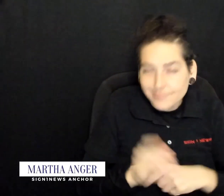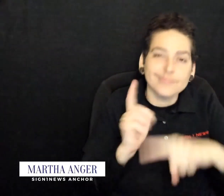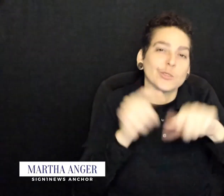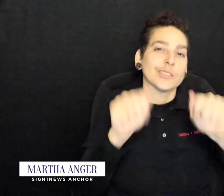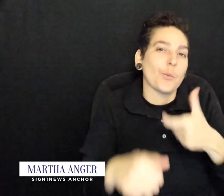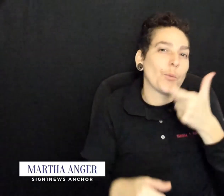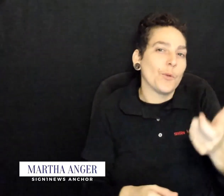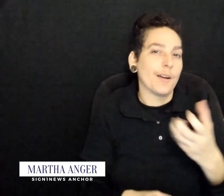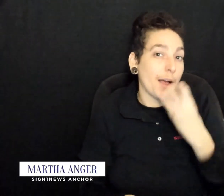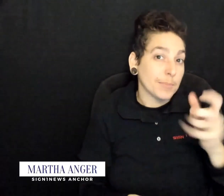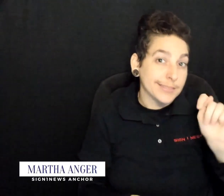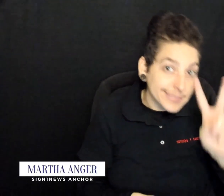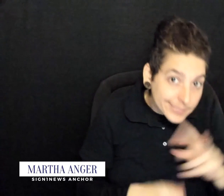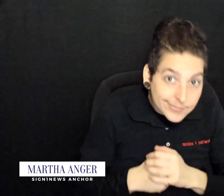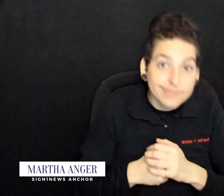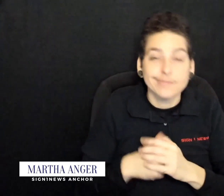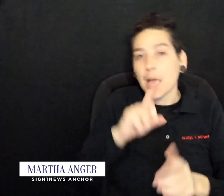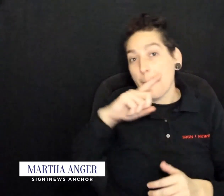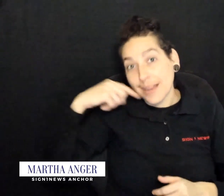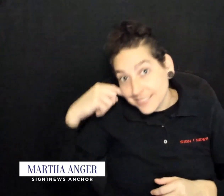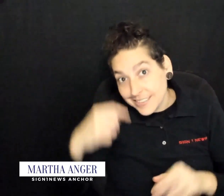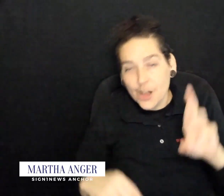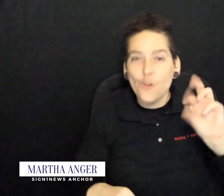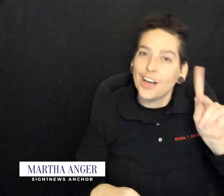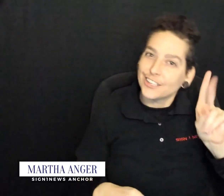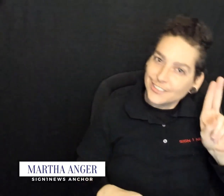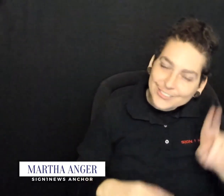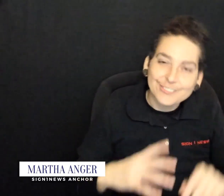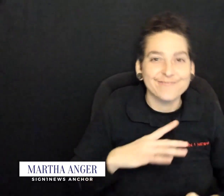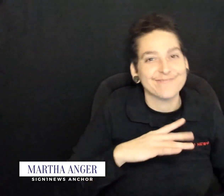smart phone and you can also watch on Apple TV Amazon and Roku